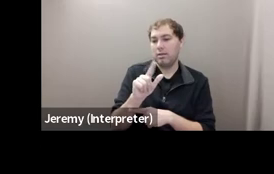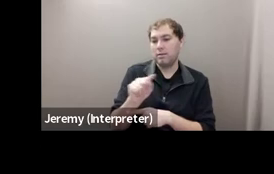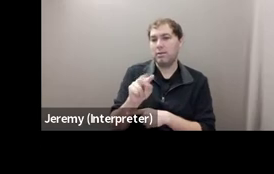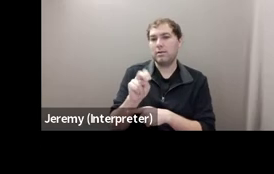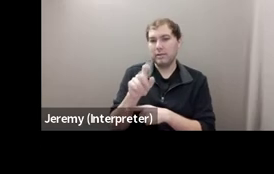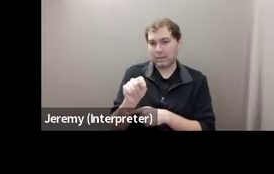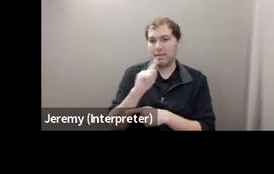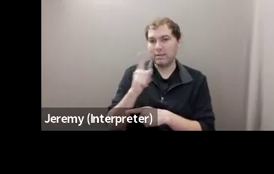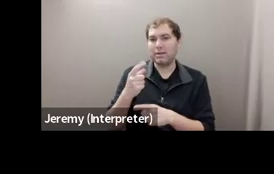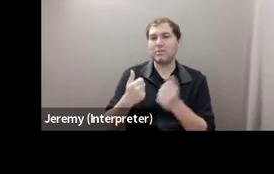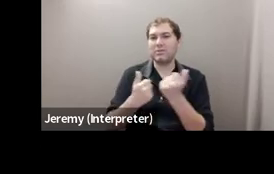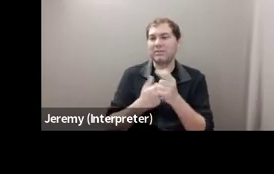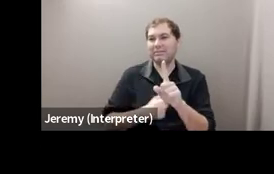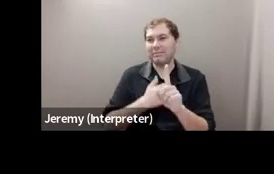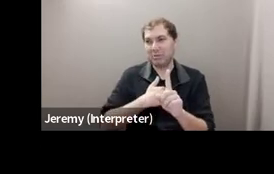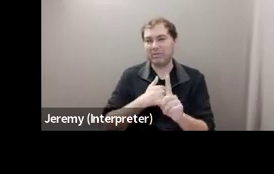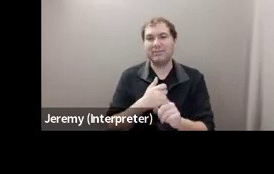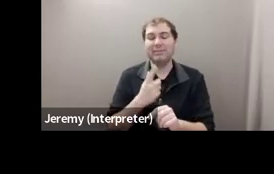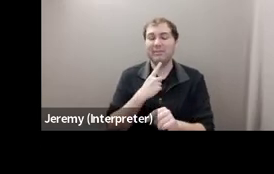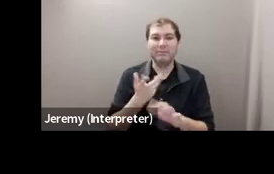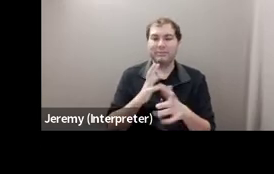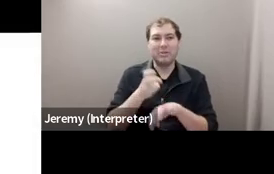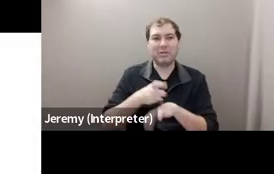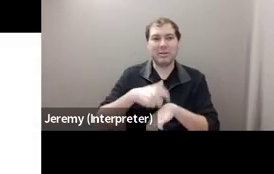Rebecca - APRIL: just once, that is, I'm having a hard time with that.